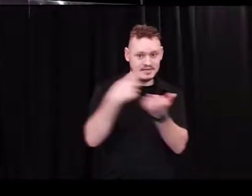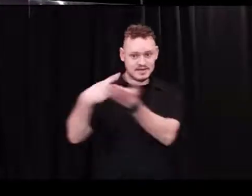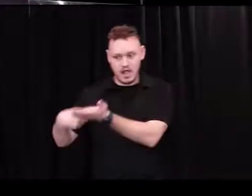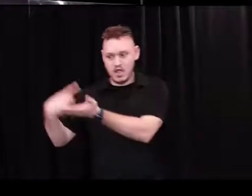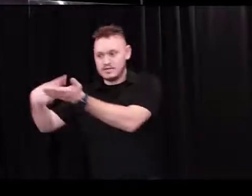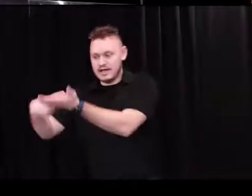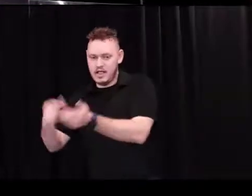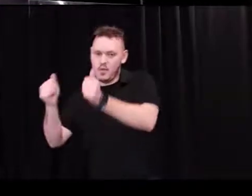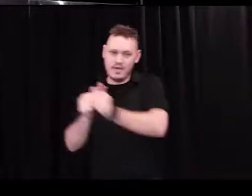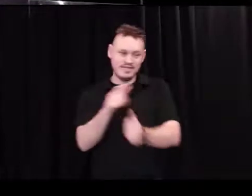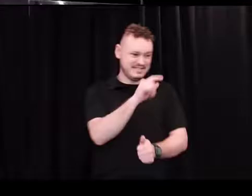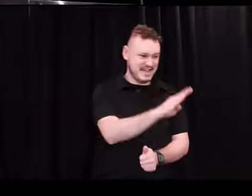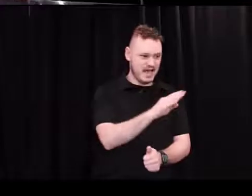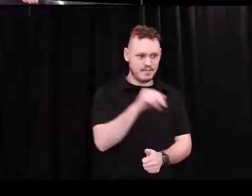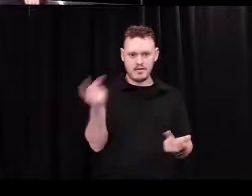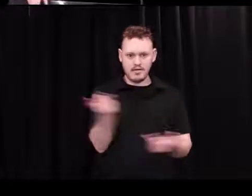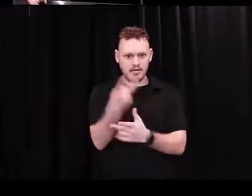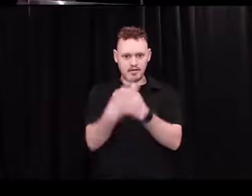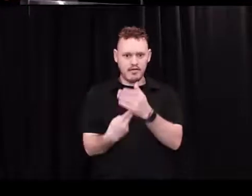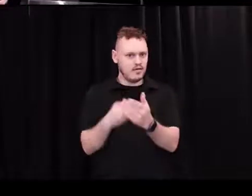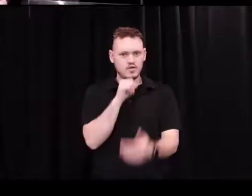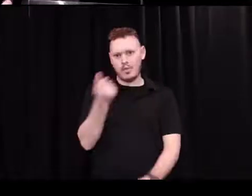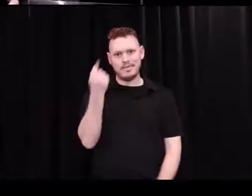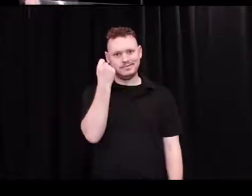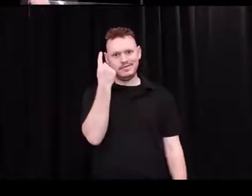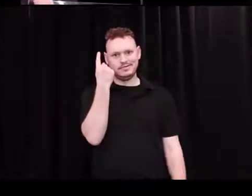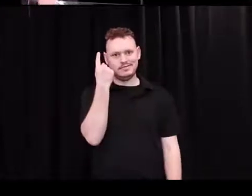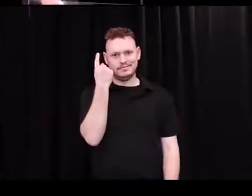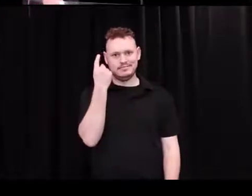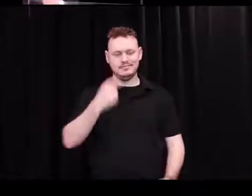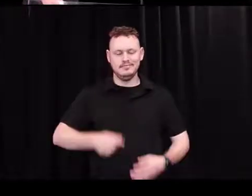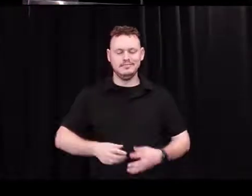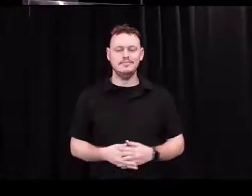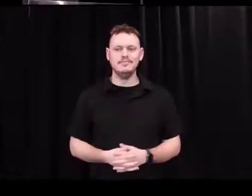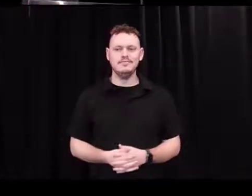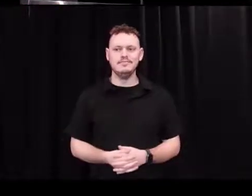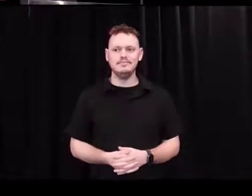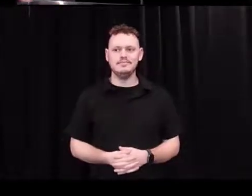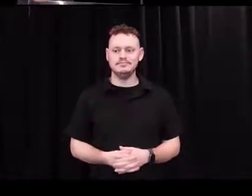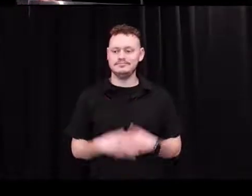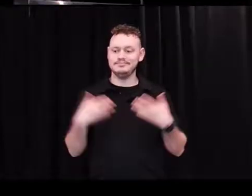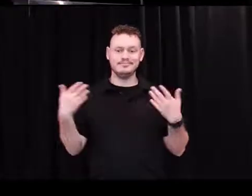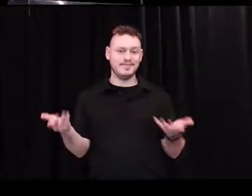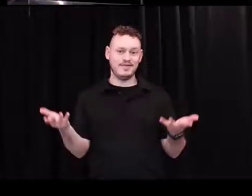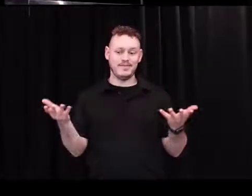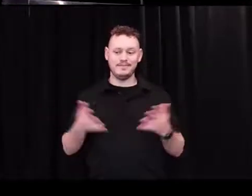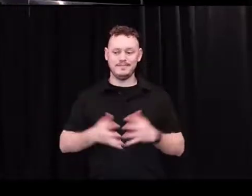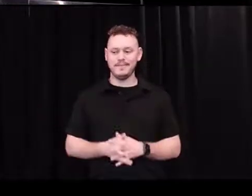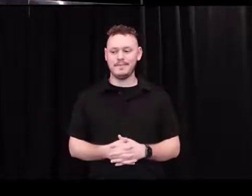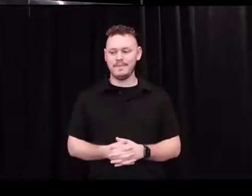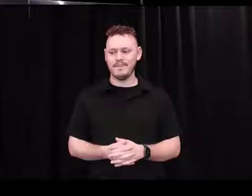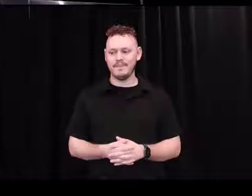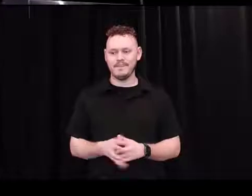make any sense, so let's do that. Well there you go, so that's the I forgot to click the thing,